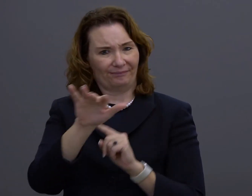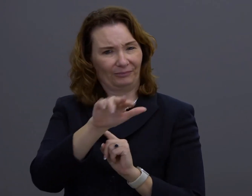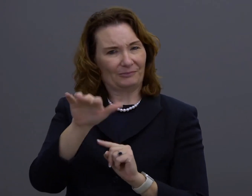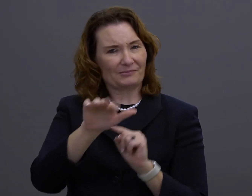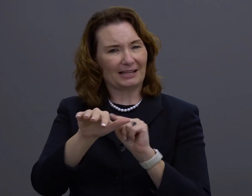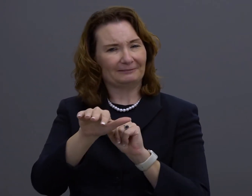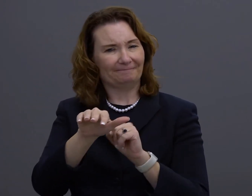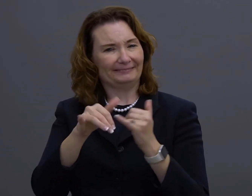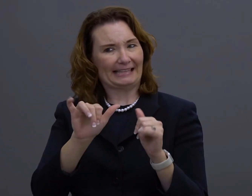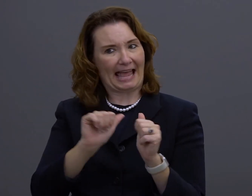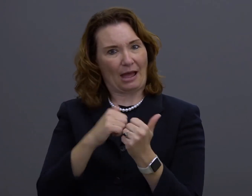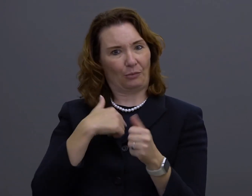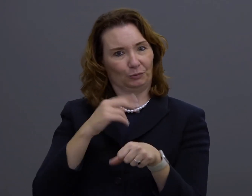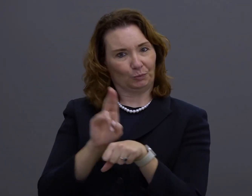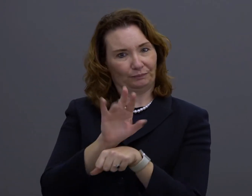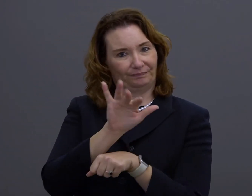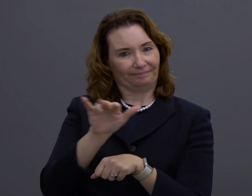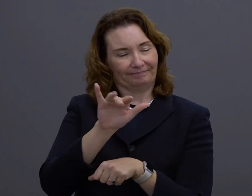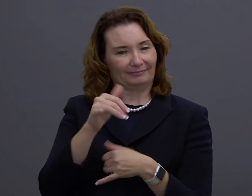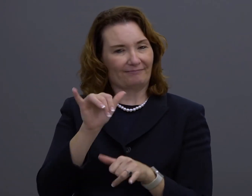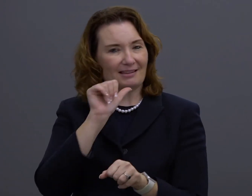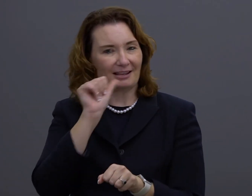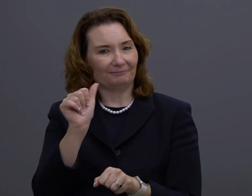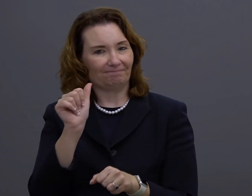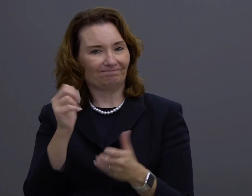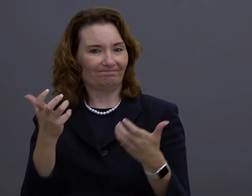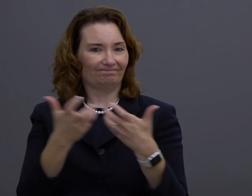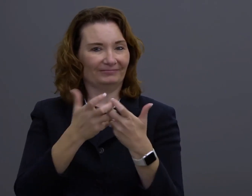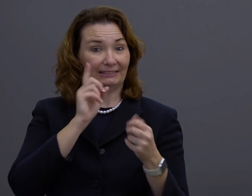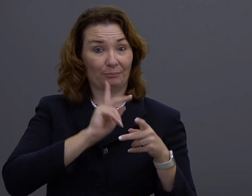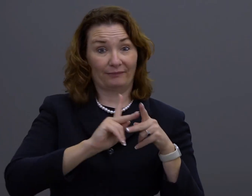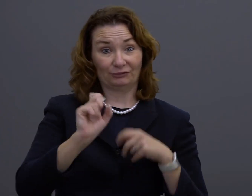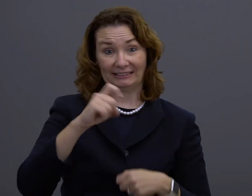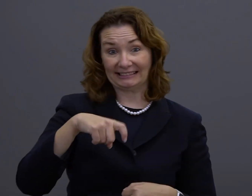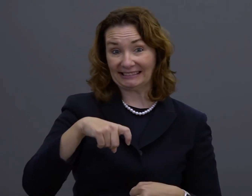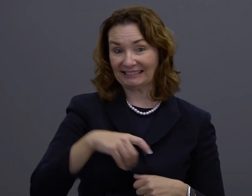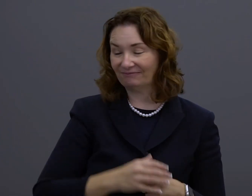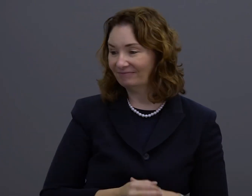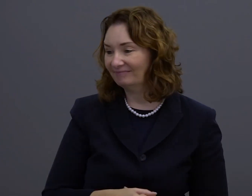Interpreters are often at loss on how to use fingerspelling in a way that supports the needs of Deaf professionals.